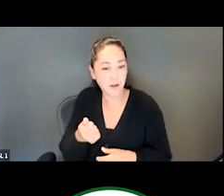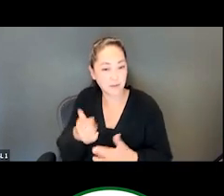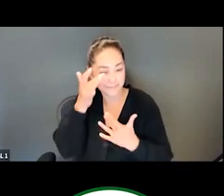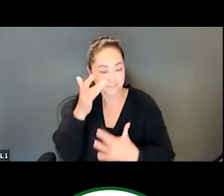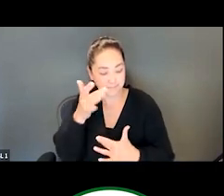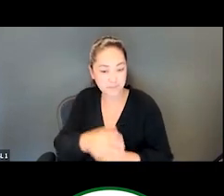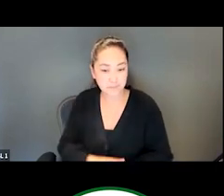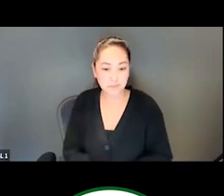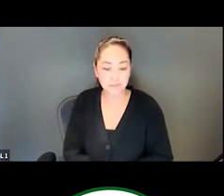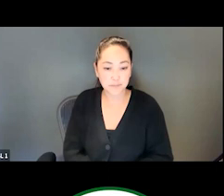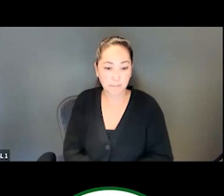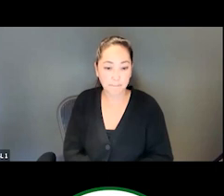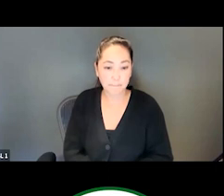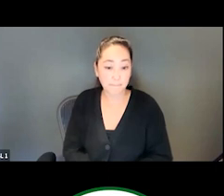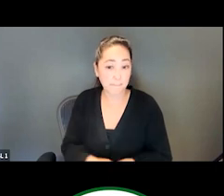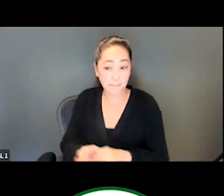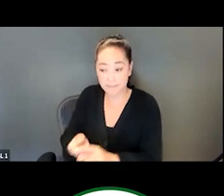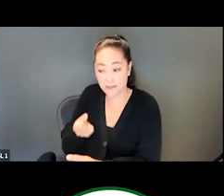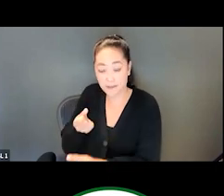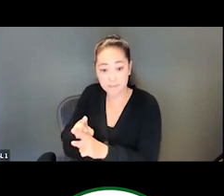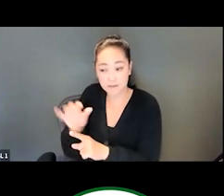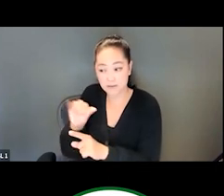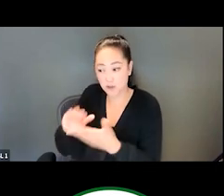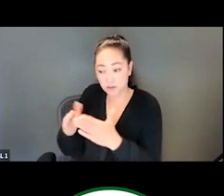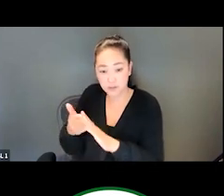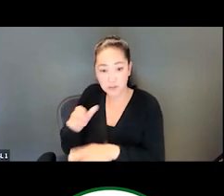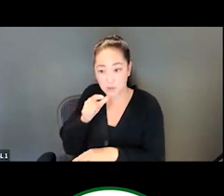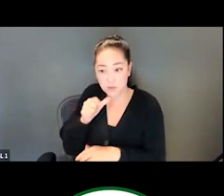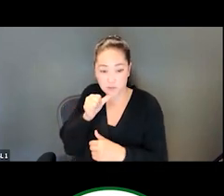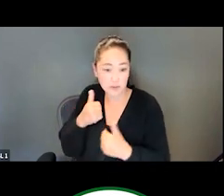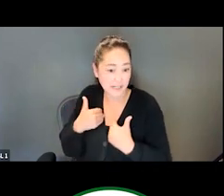our waterways, all of this, it's not only the trees that we are losing each living tree